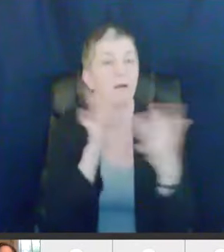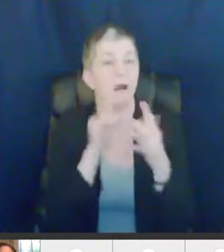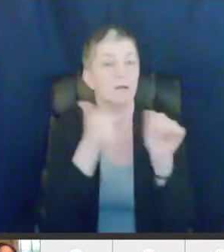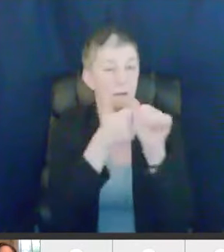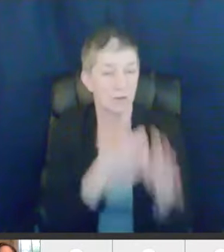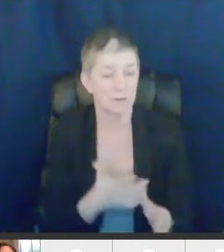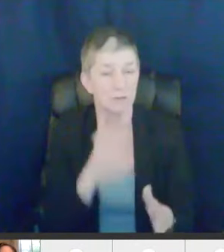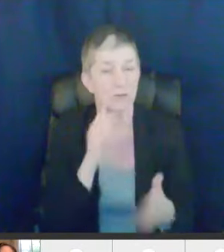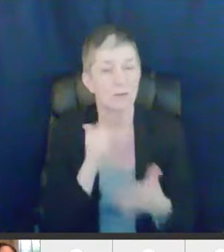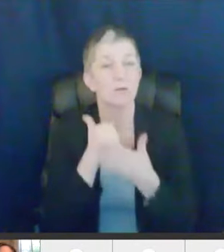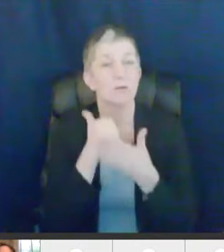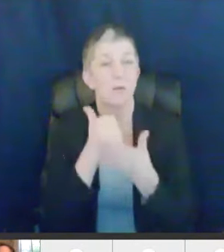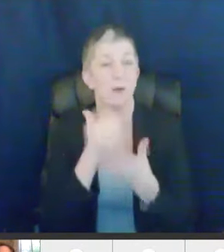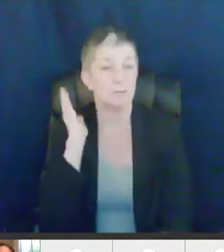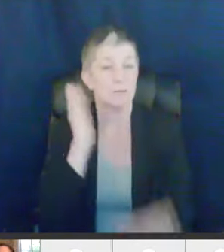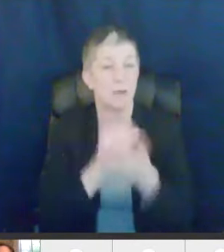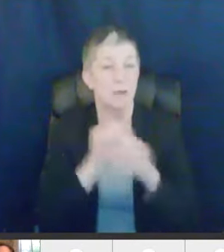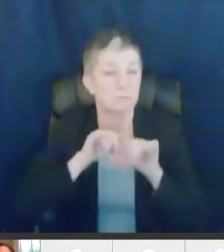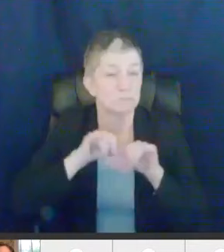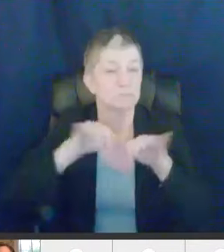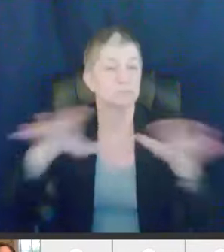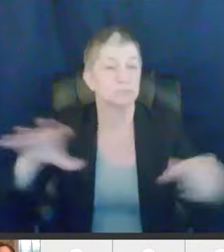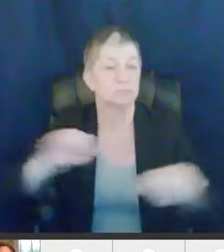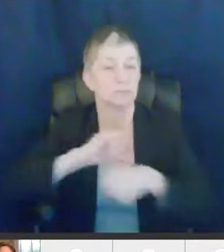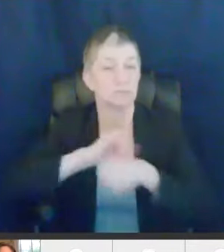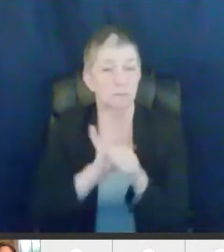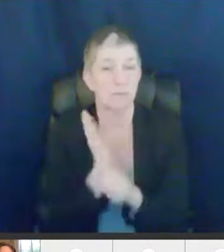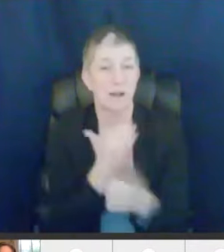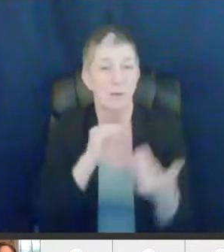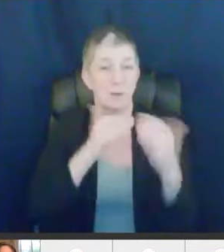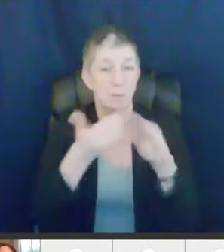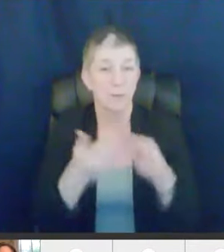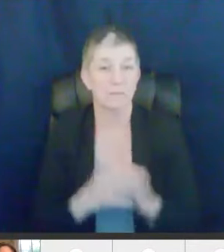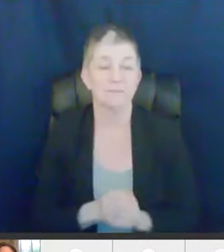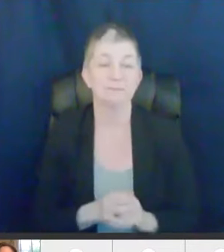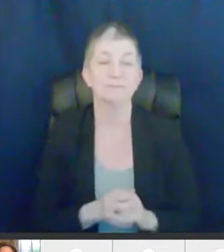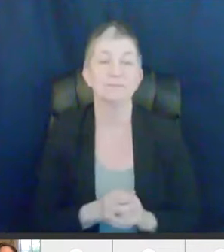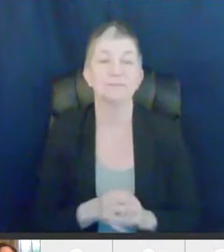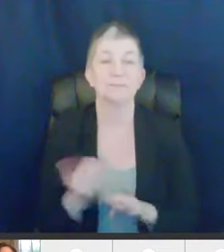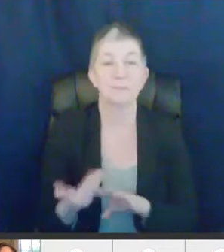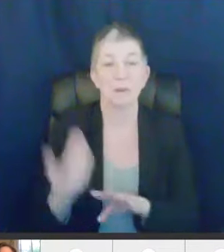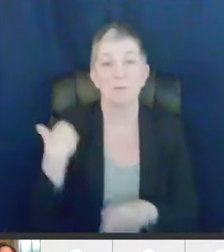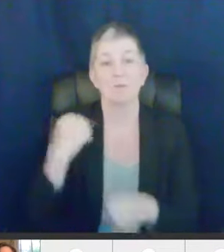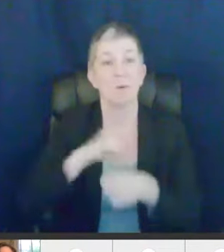the spread of covid19 in our community long before covid19 these four